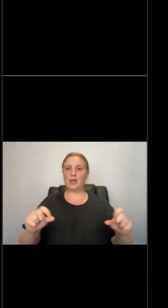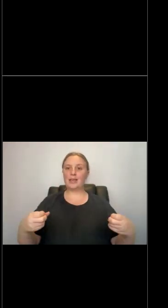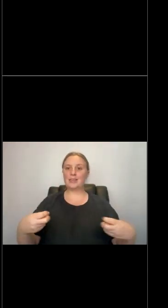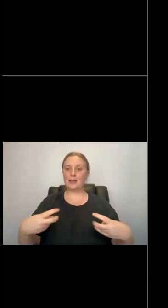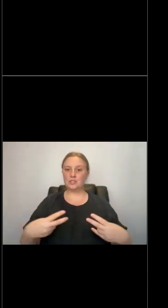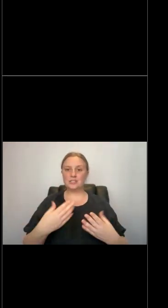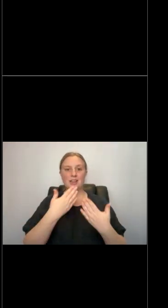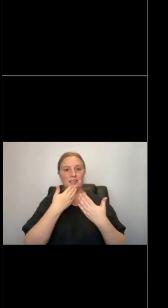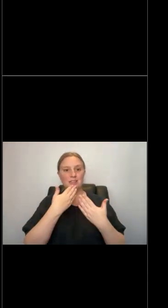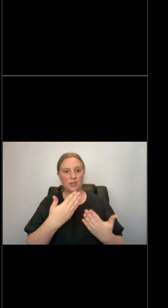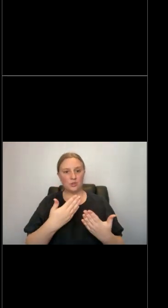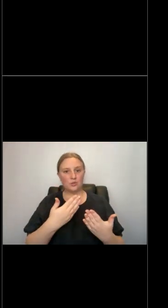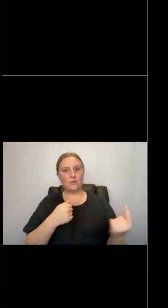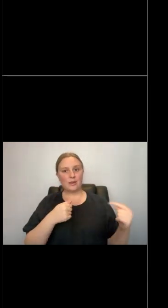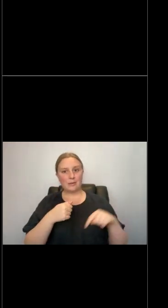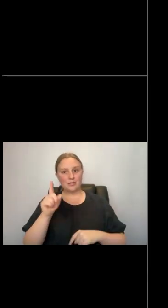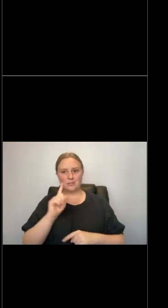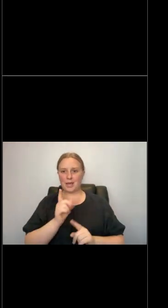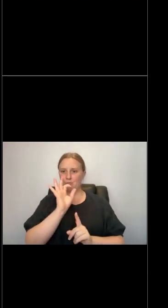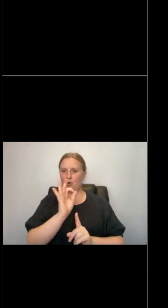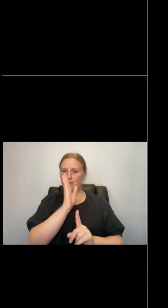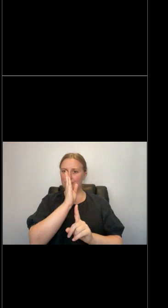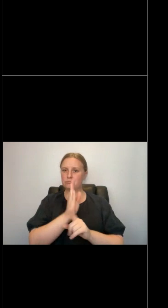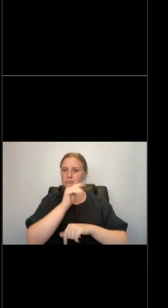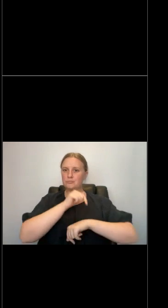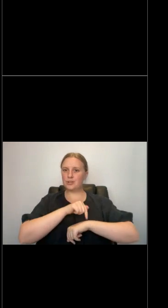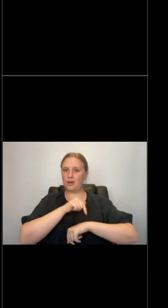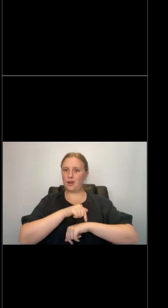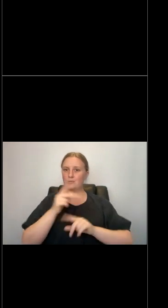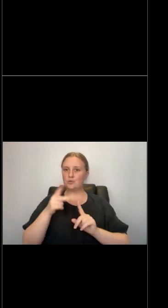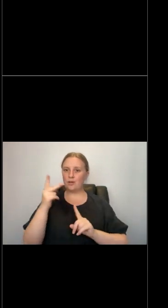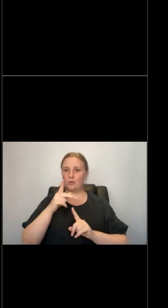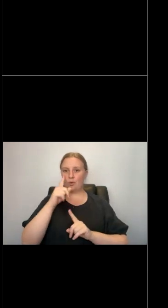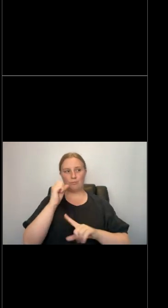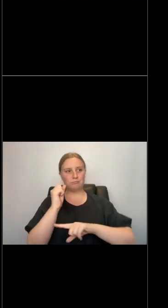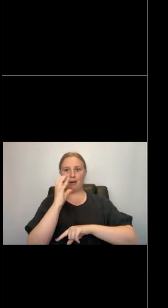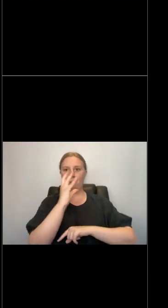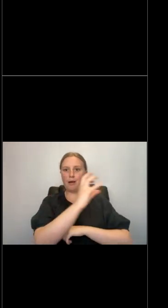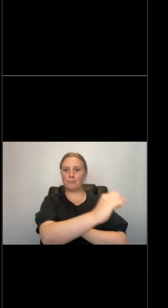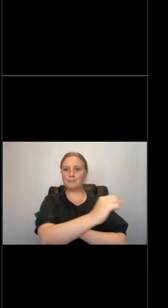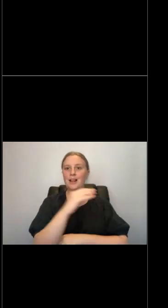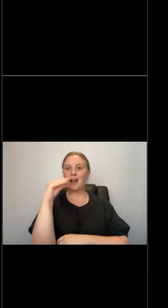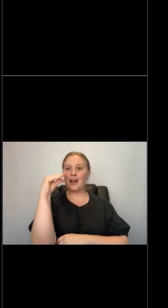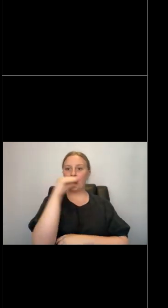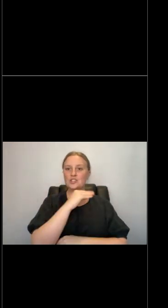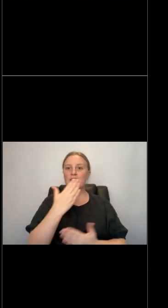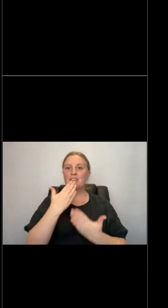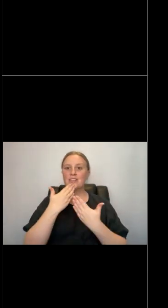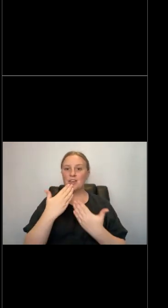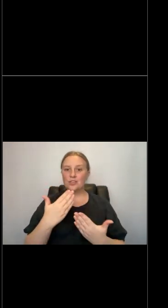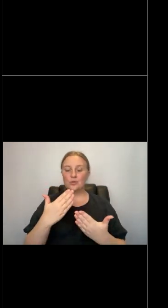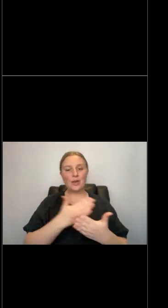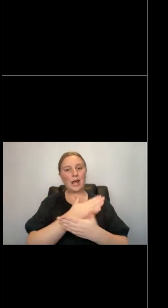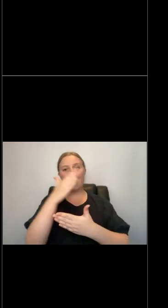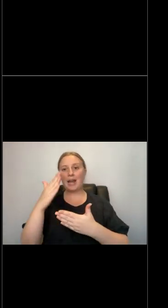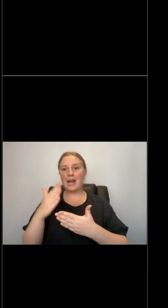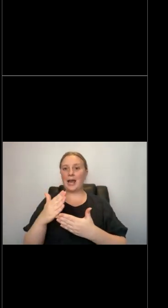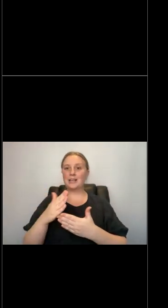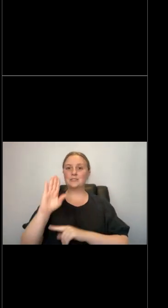By one 12:00, it's amazing. Everyone should get thanks so much. That's the last webinar for 2023